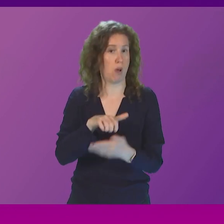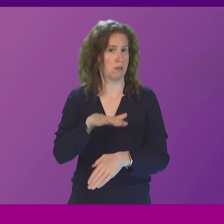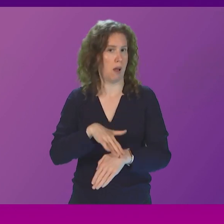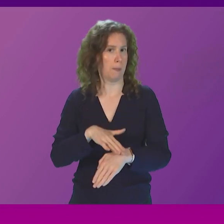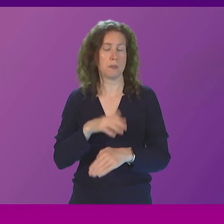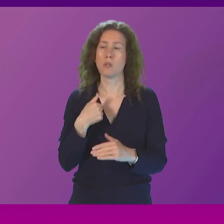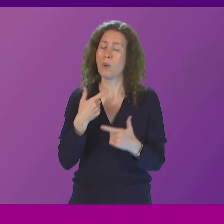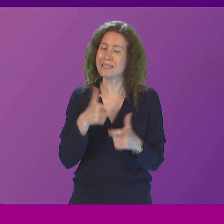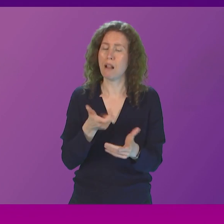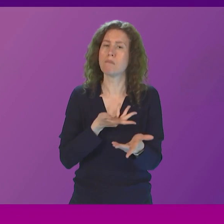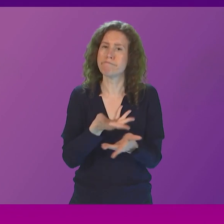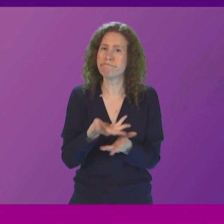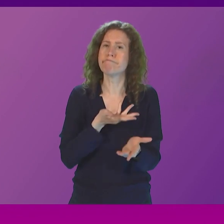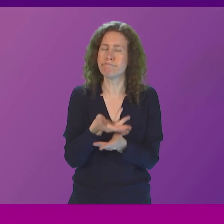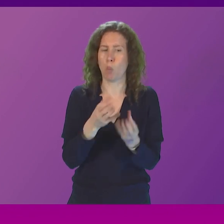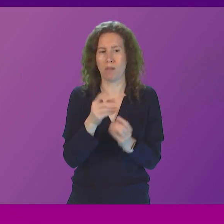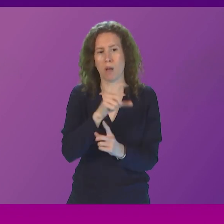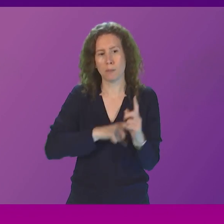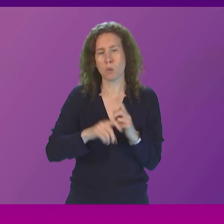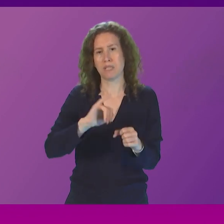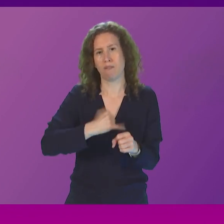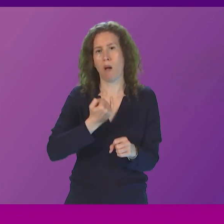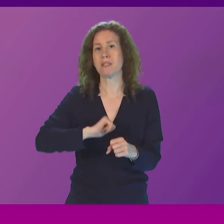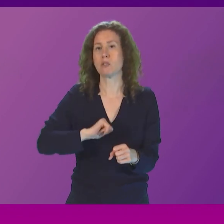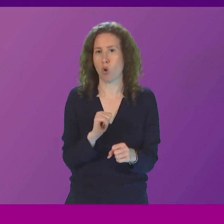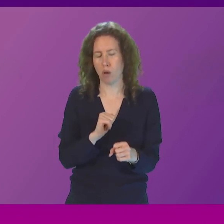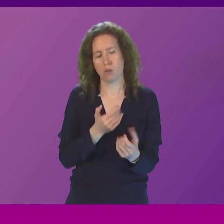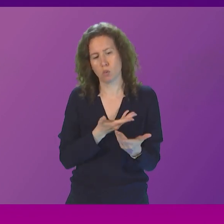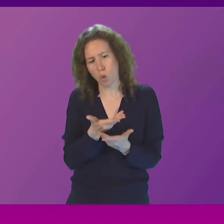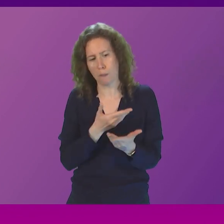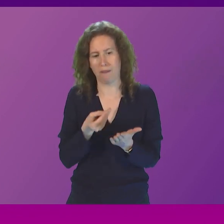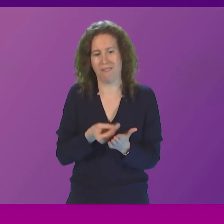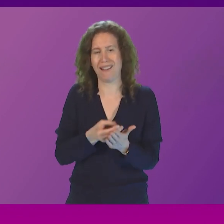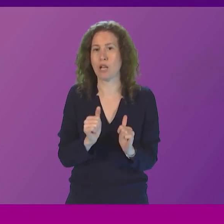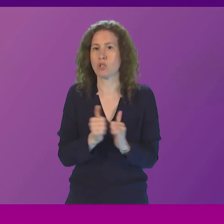Discussions are on-going with Community Pharmacy Scotland on the financial settlement for 2023-24.